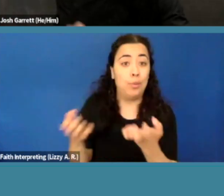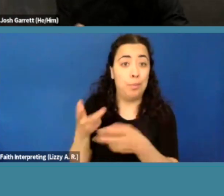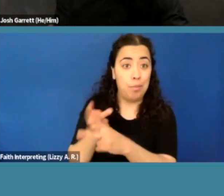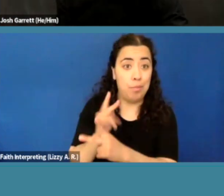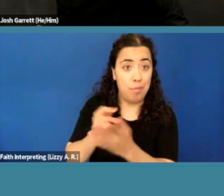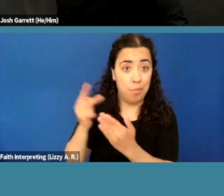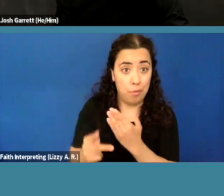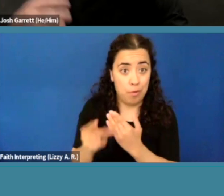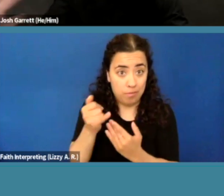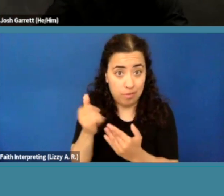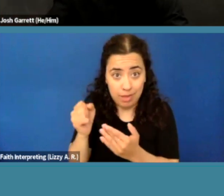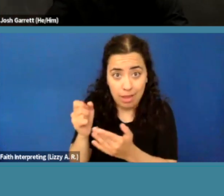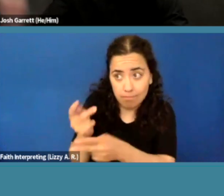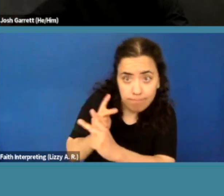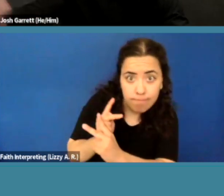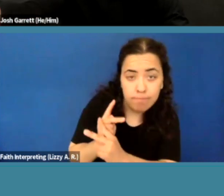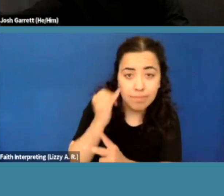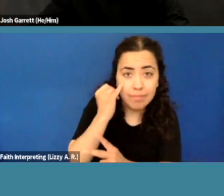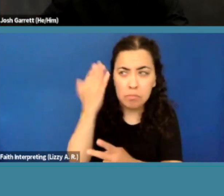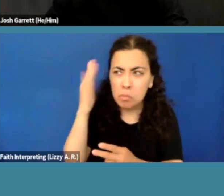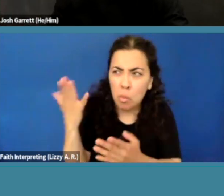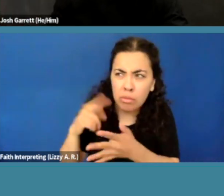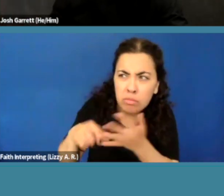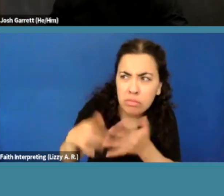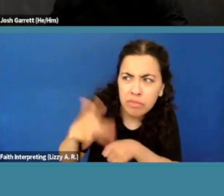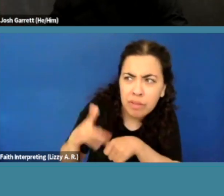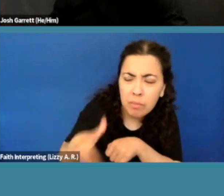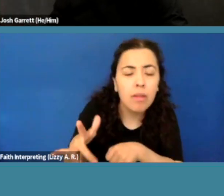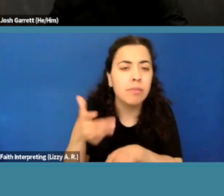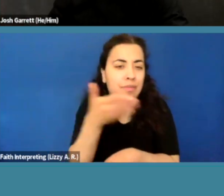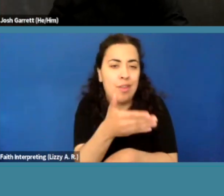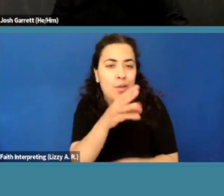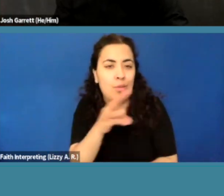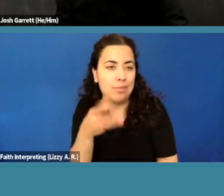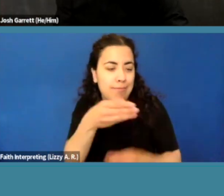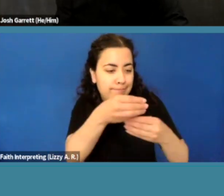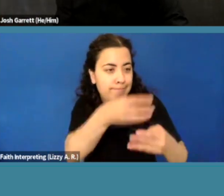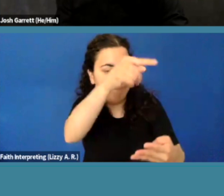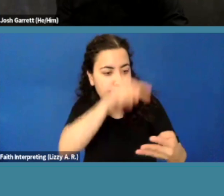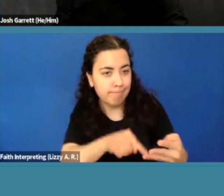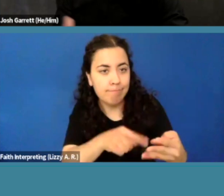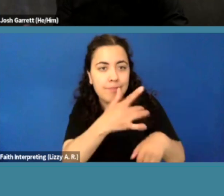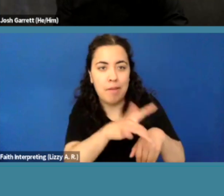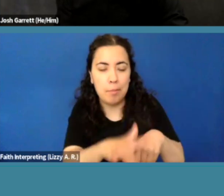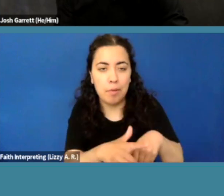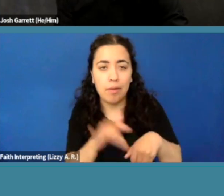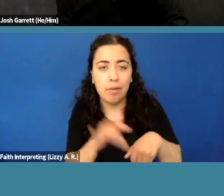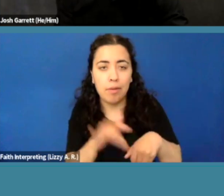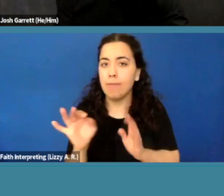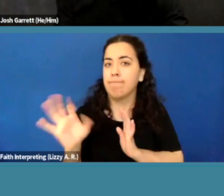If you don't know what we have available, it's all listed on the website. Those are key things that have just come to mind for me,